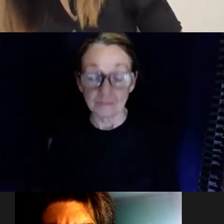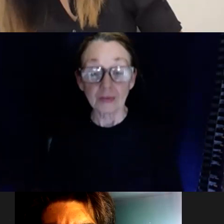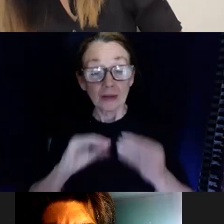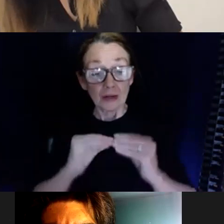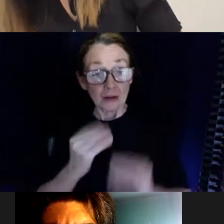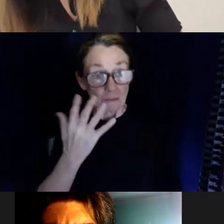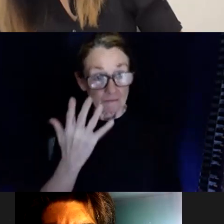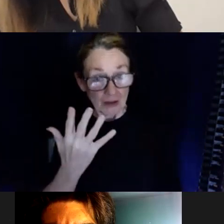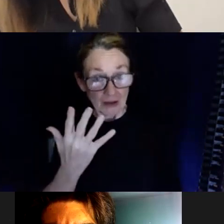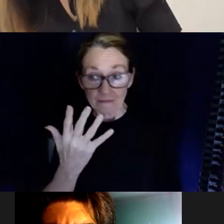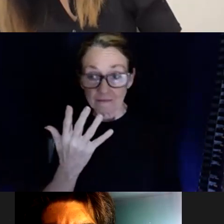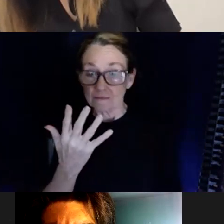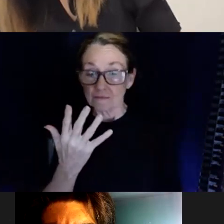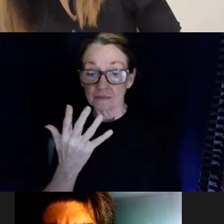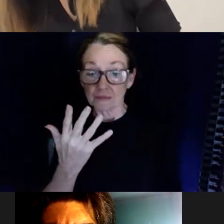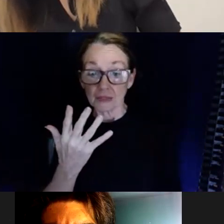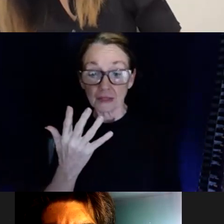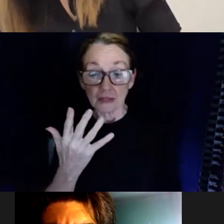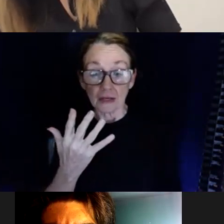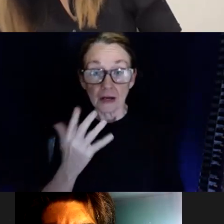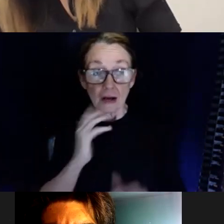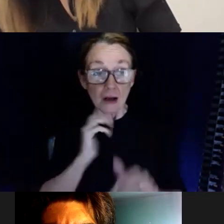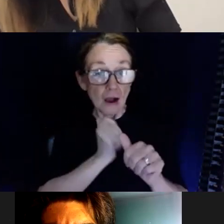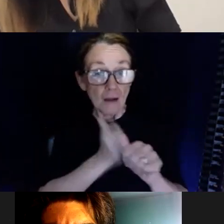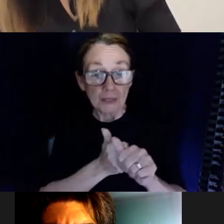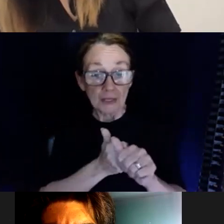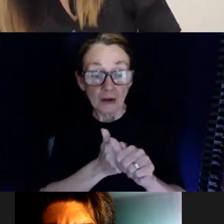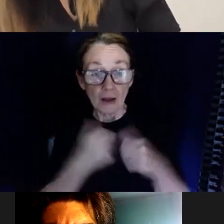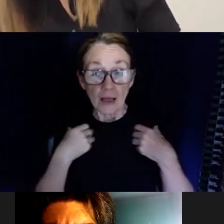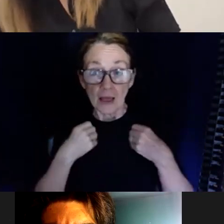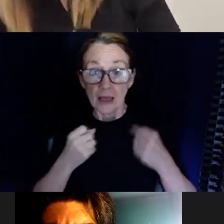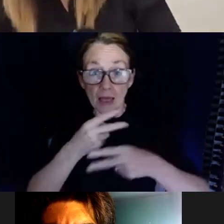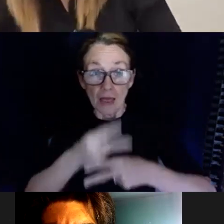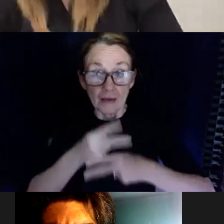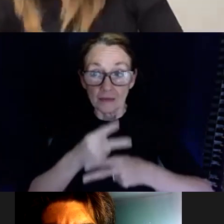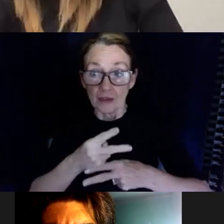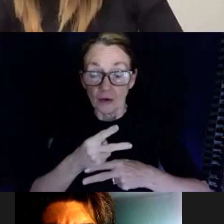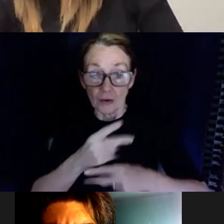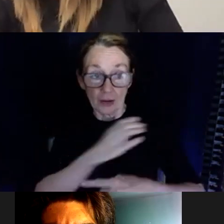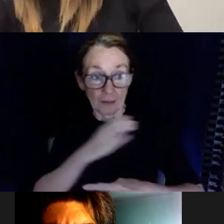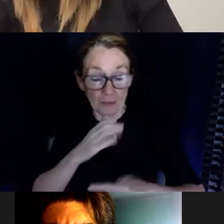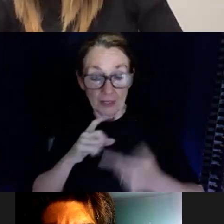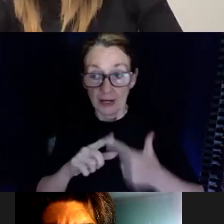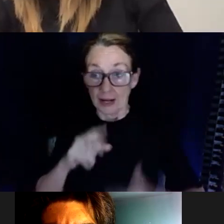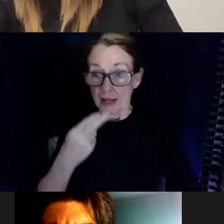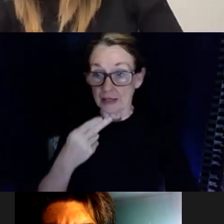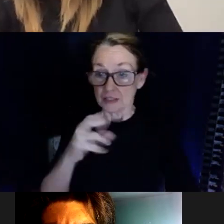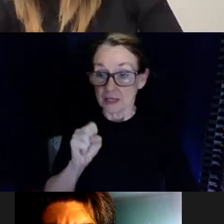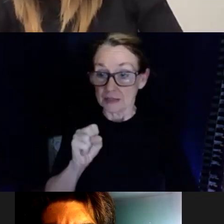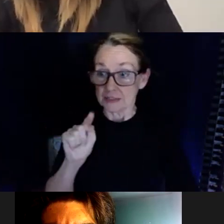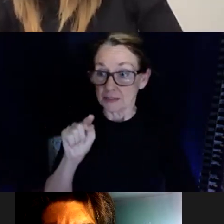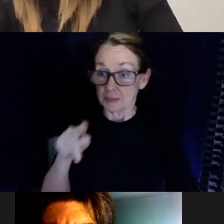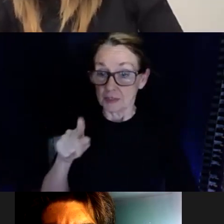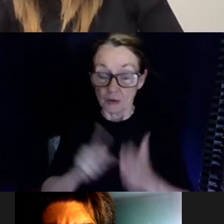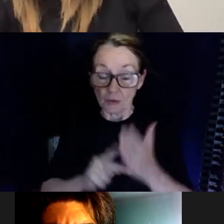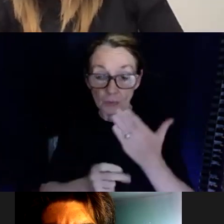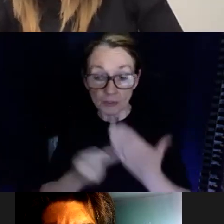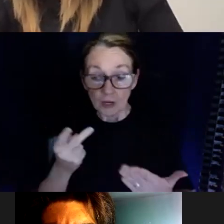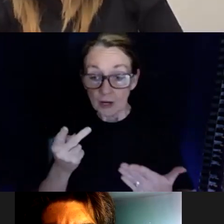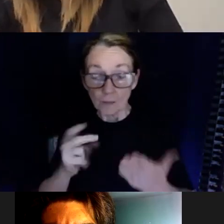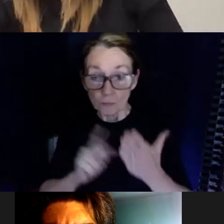BUT THANK YOU FOR THAT.